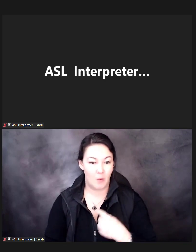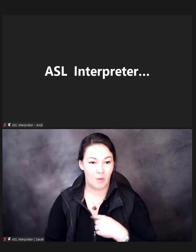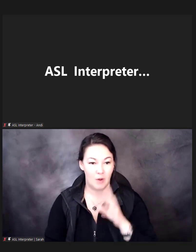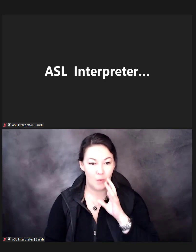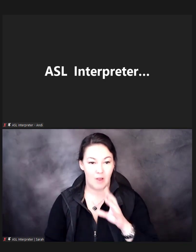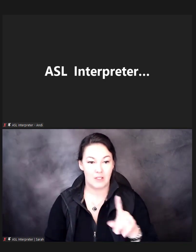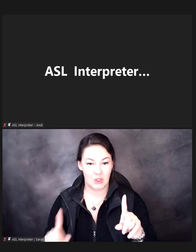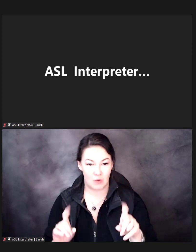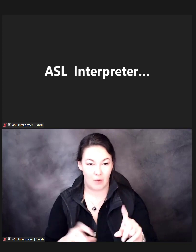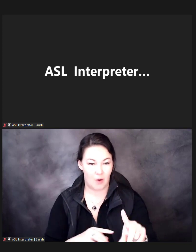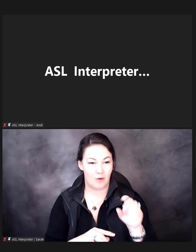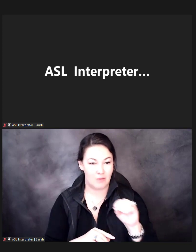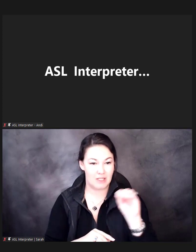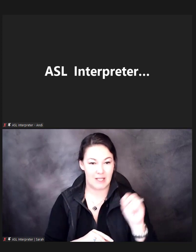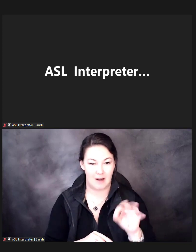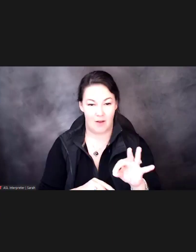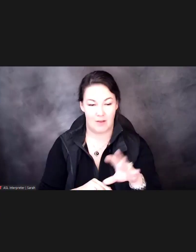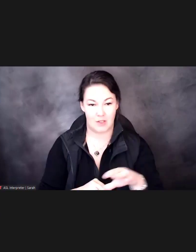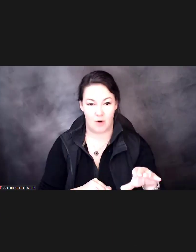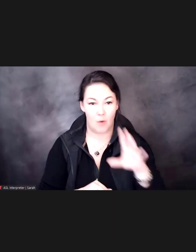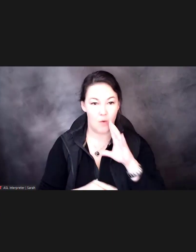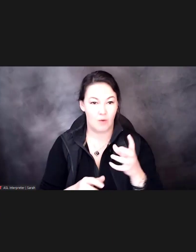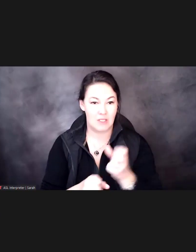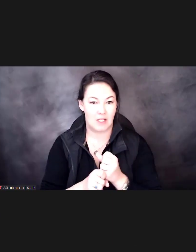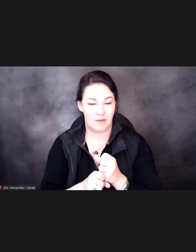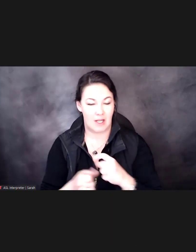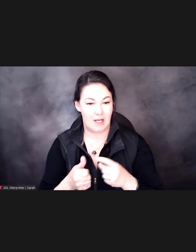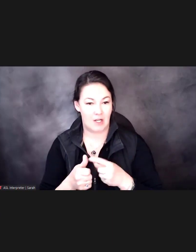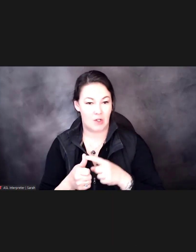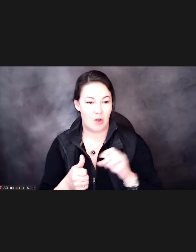We're going to screen a hundred percent of the children who will